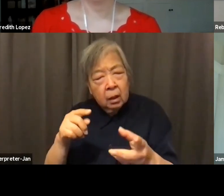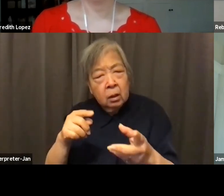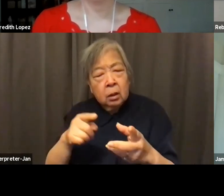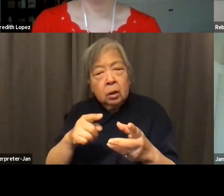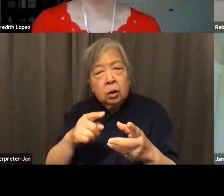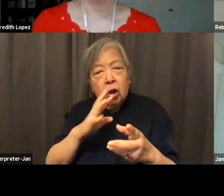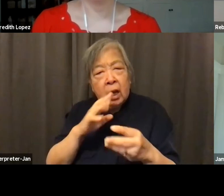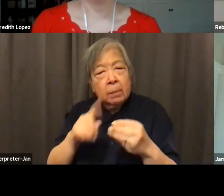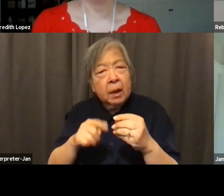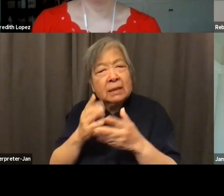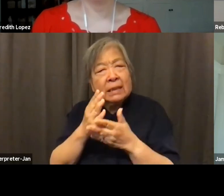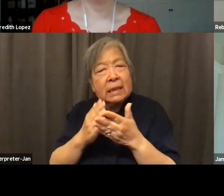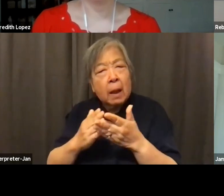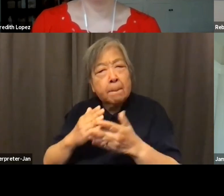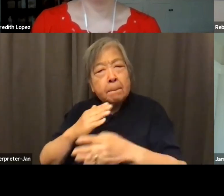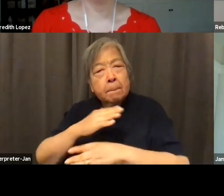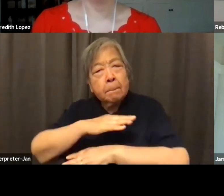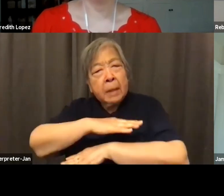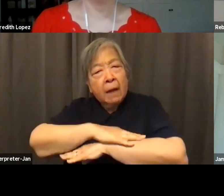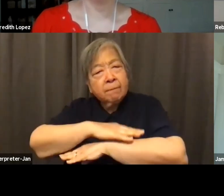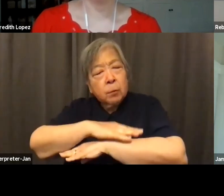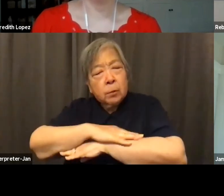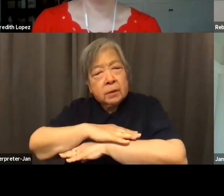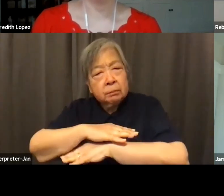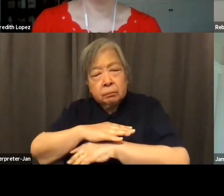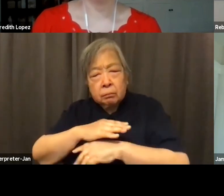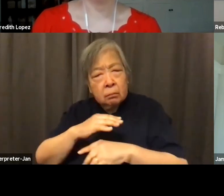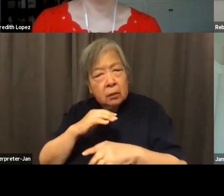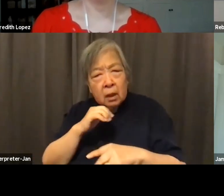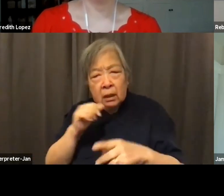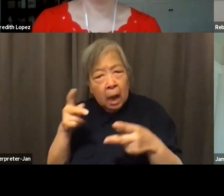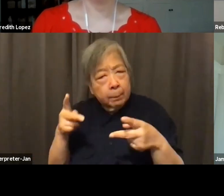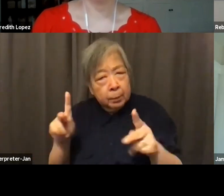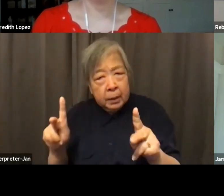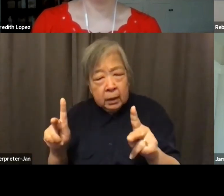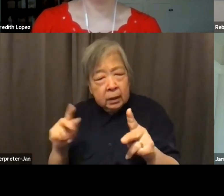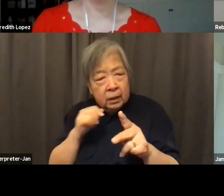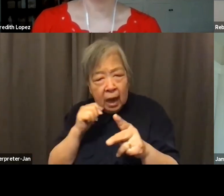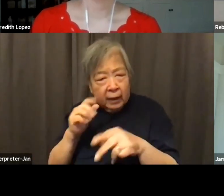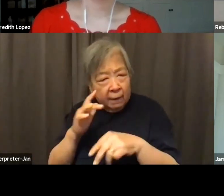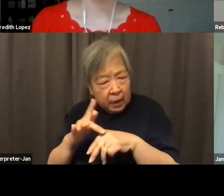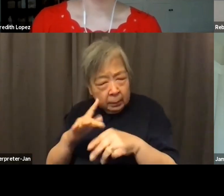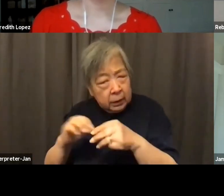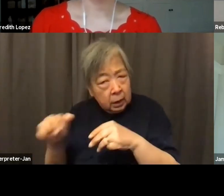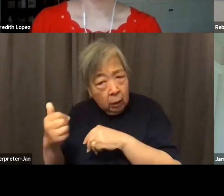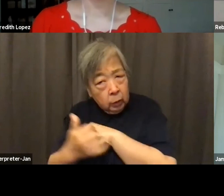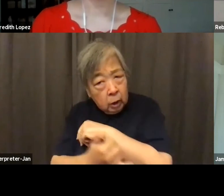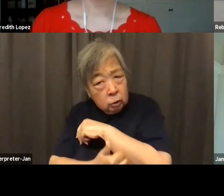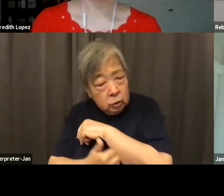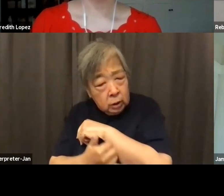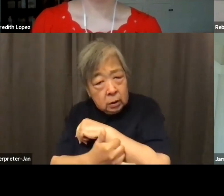platforms aren't permitted or aren't available in other countries, and so, like, different